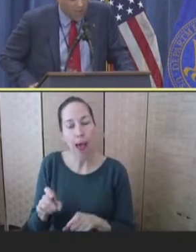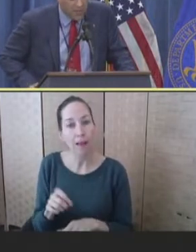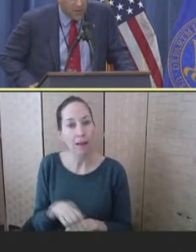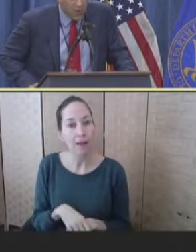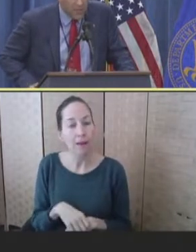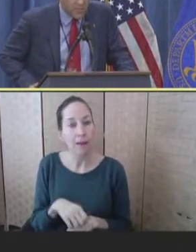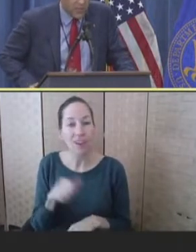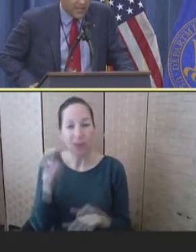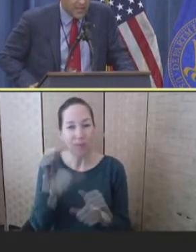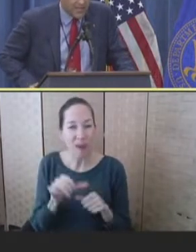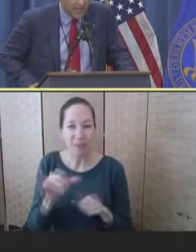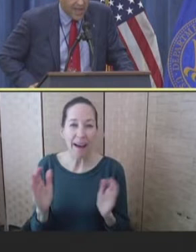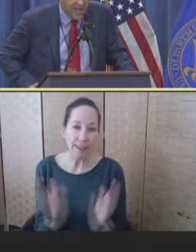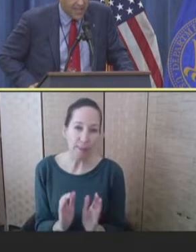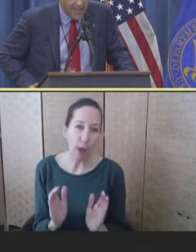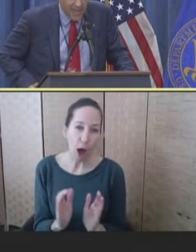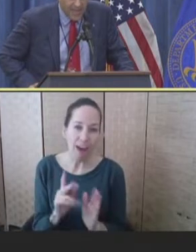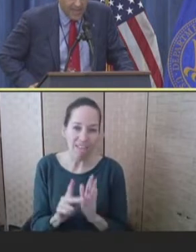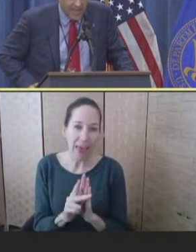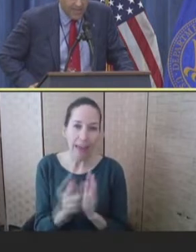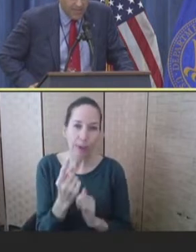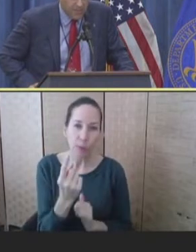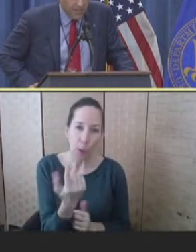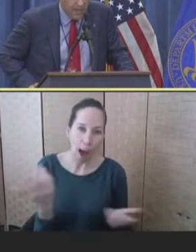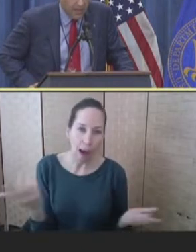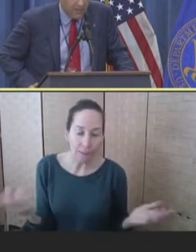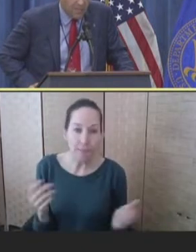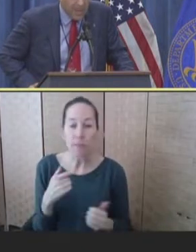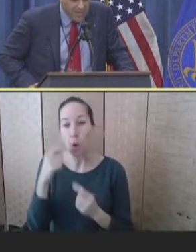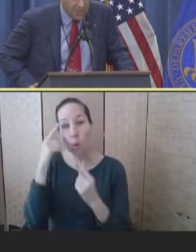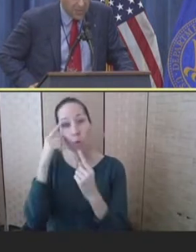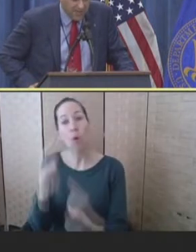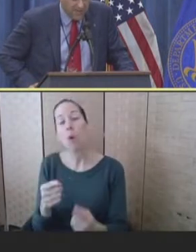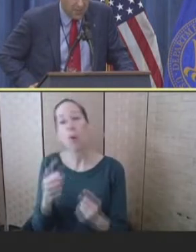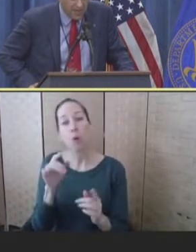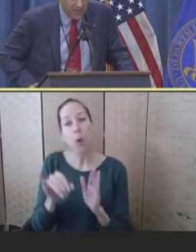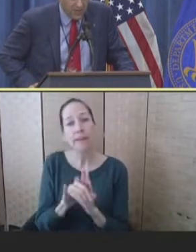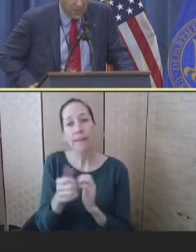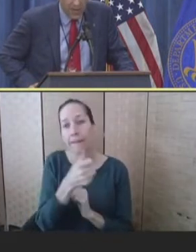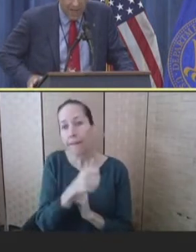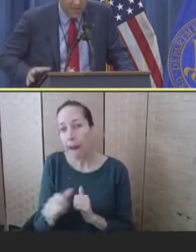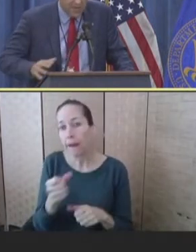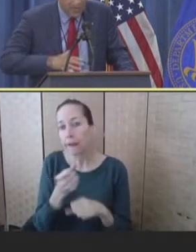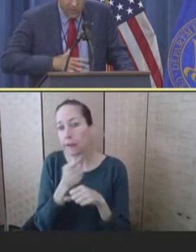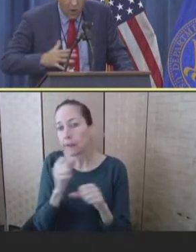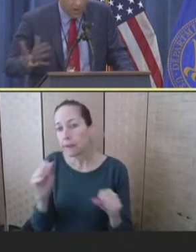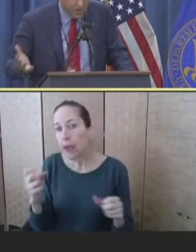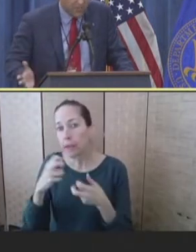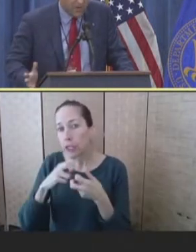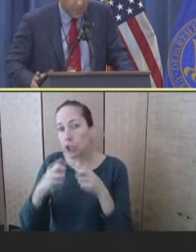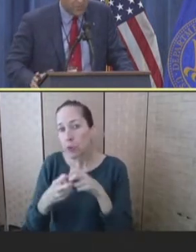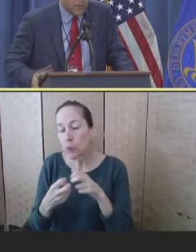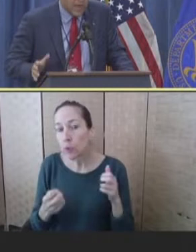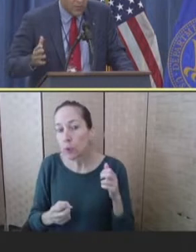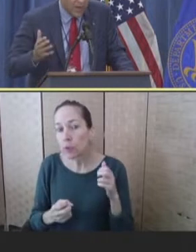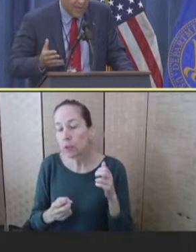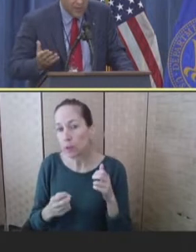The goal is to identify any major safety signals that would happen in a large number of people, right?